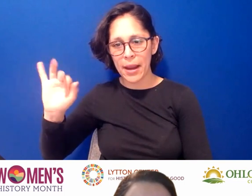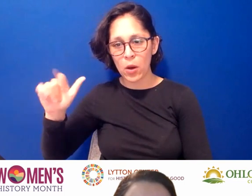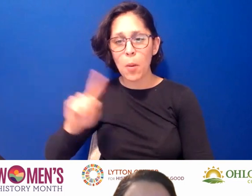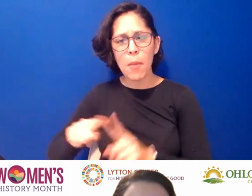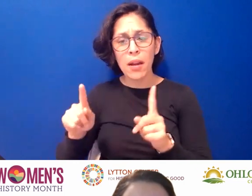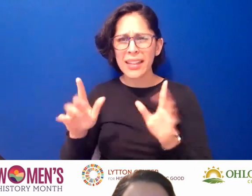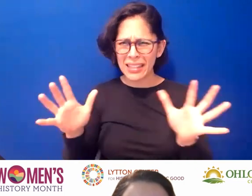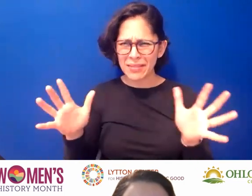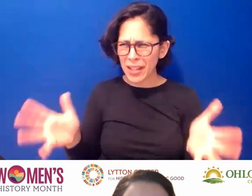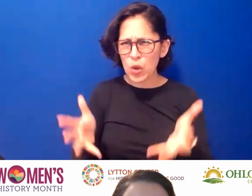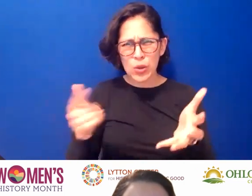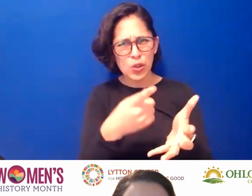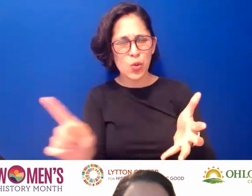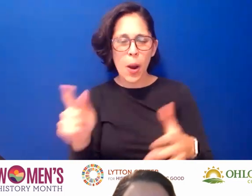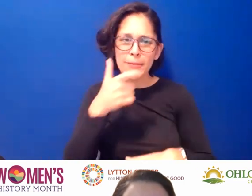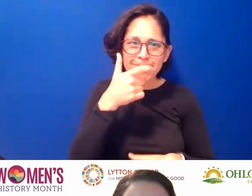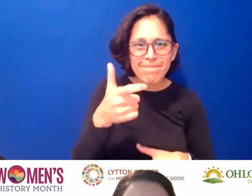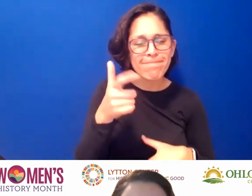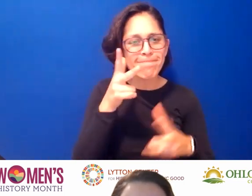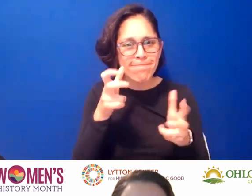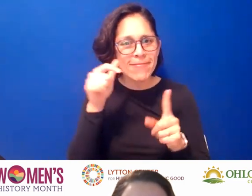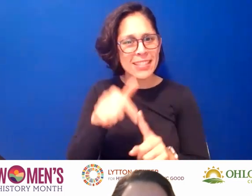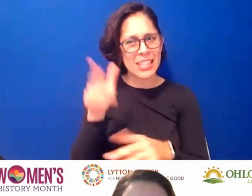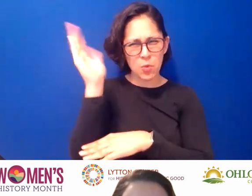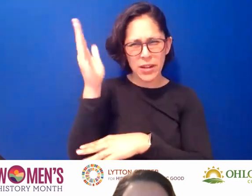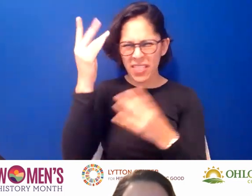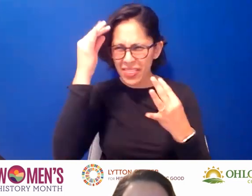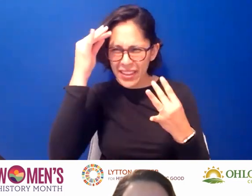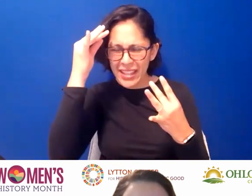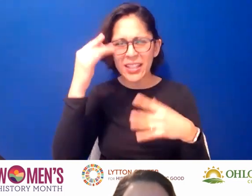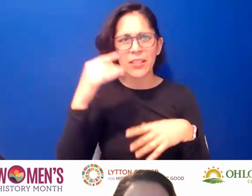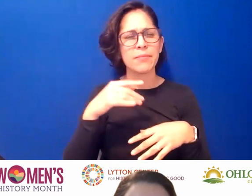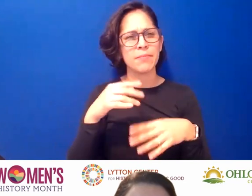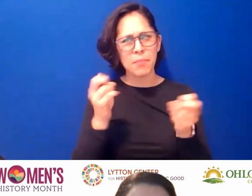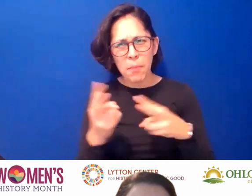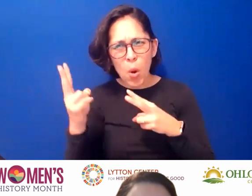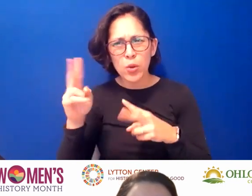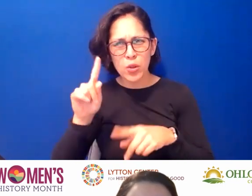Kyle Livie (he/him/his): enjoying this talk and engaging with this talk, to think about and ask questions and be ready to engage.